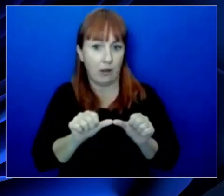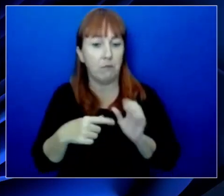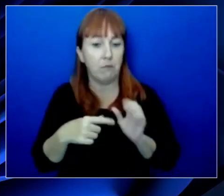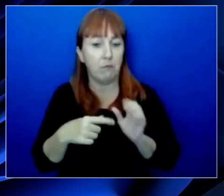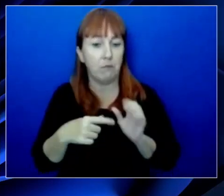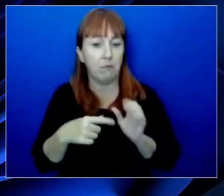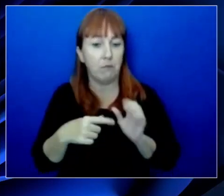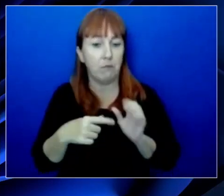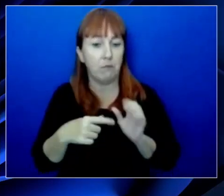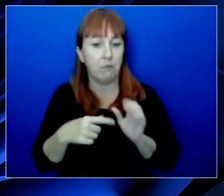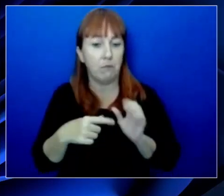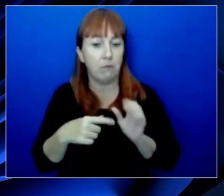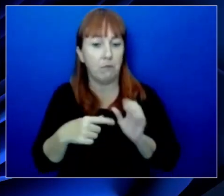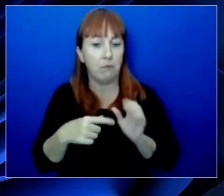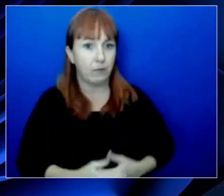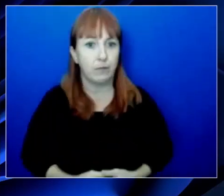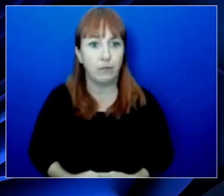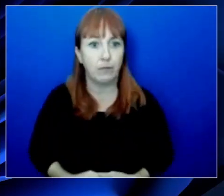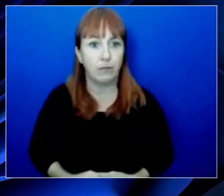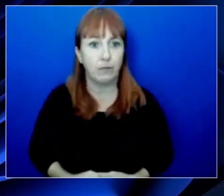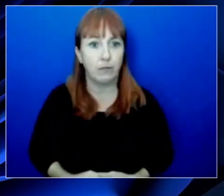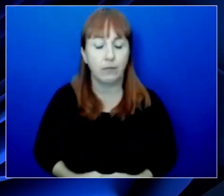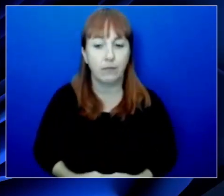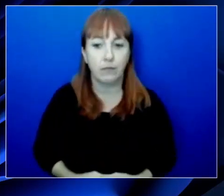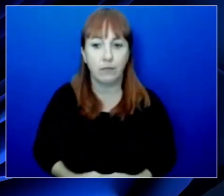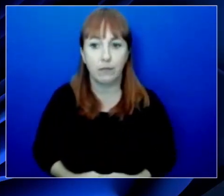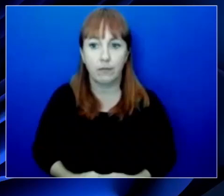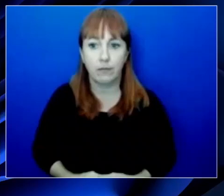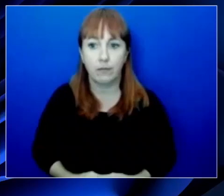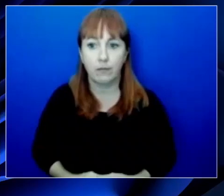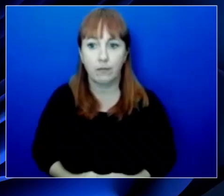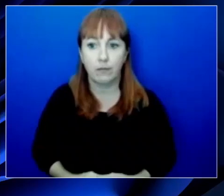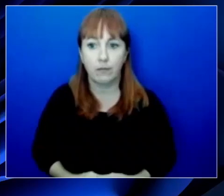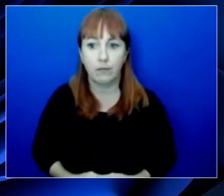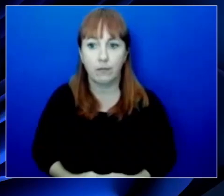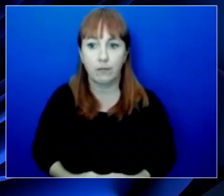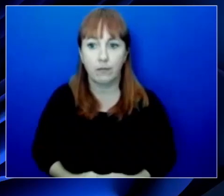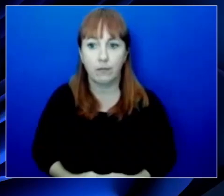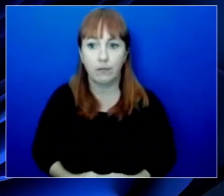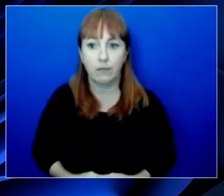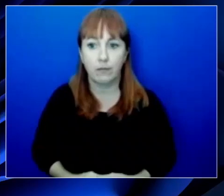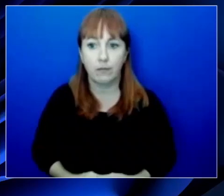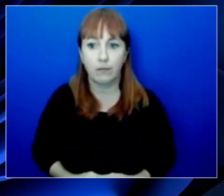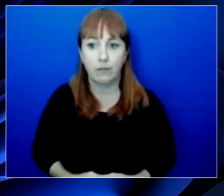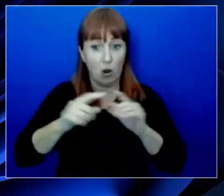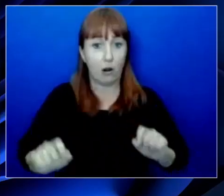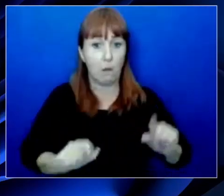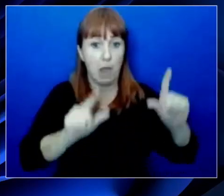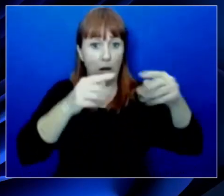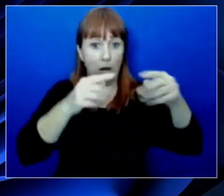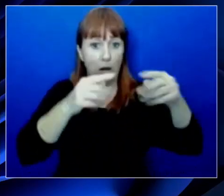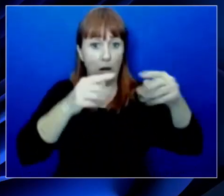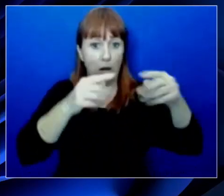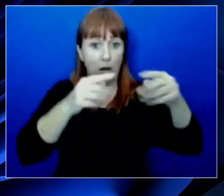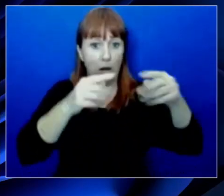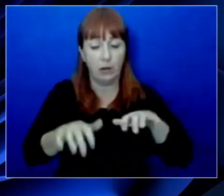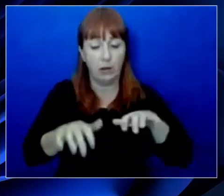so I'm going to bring up the Start menu. And I'm going to type in taskbar,